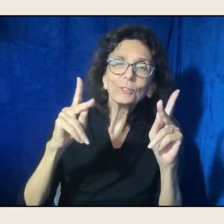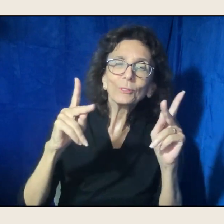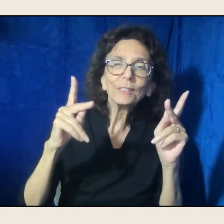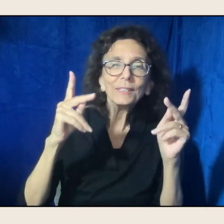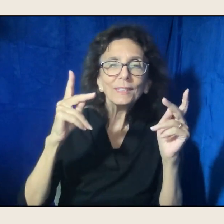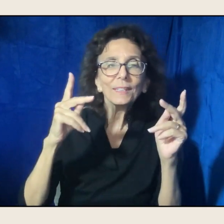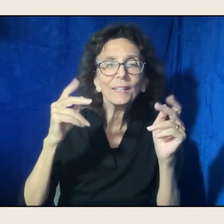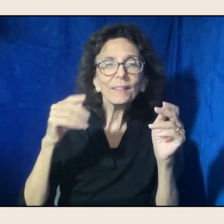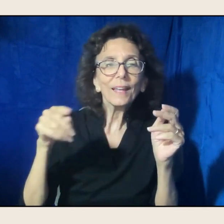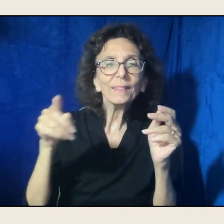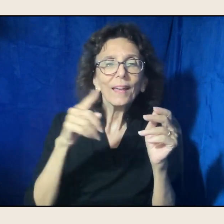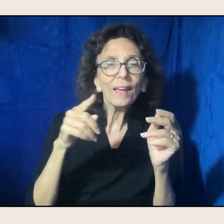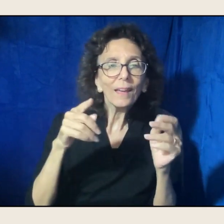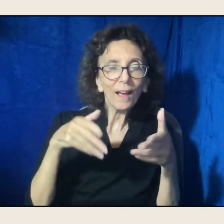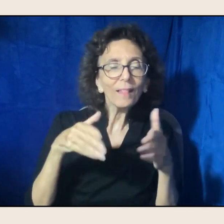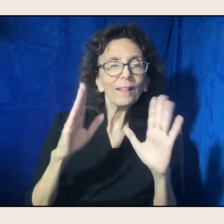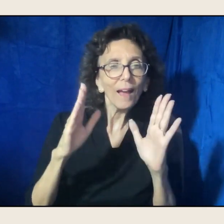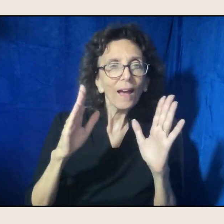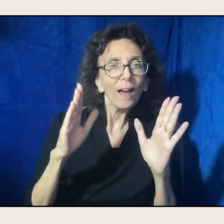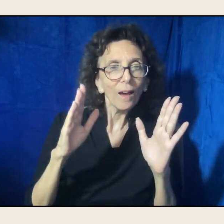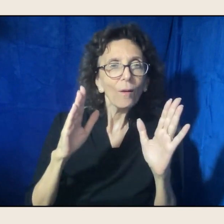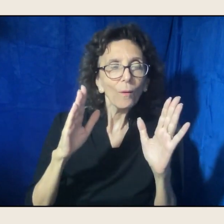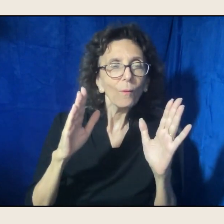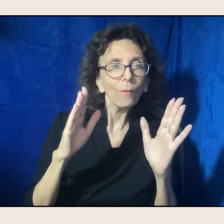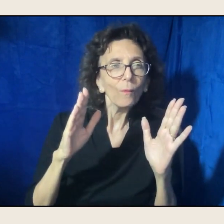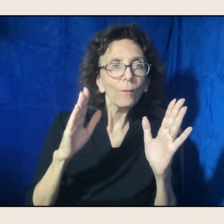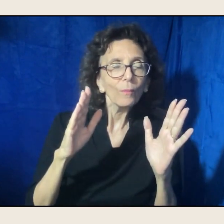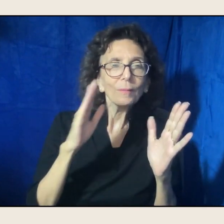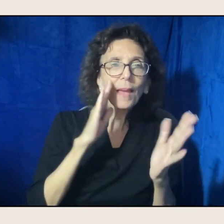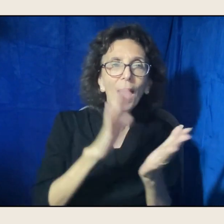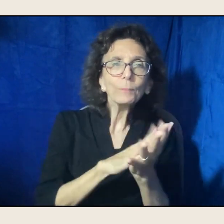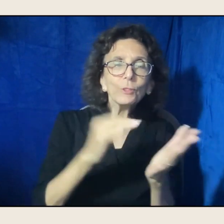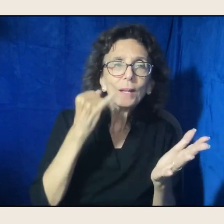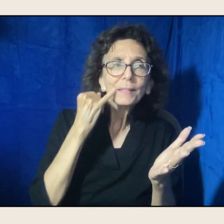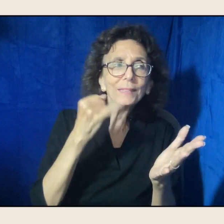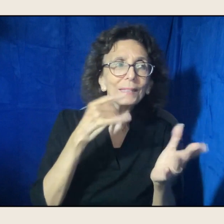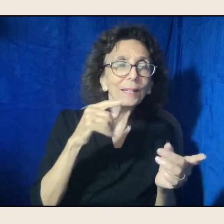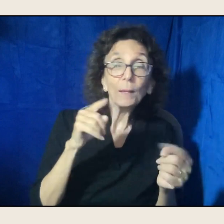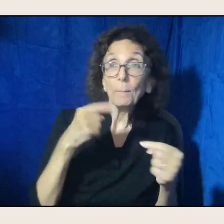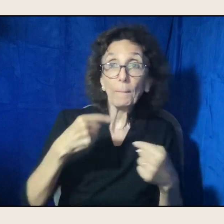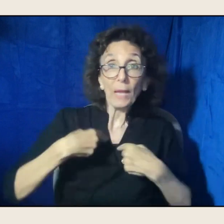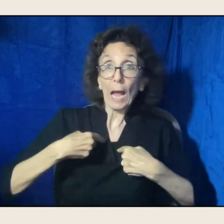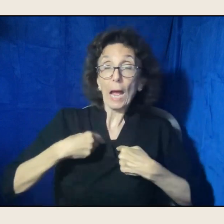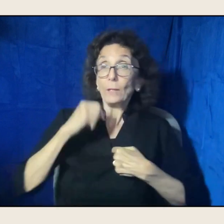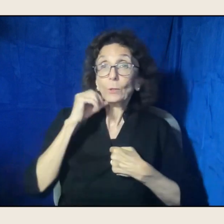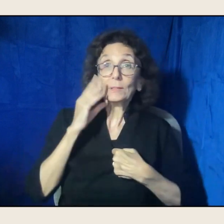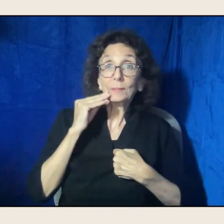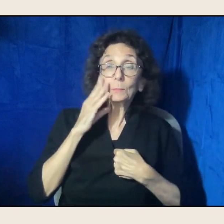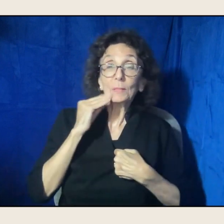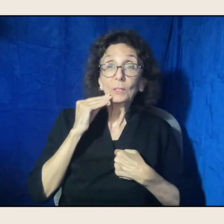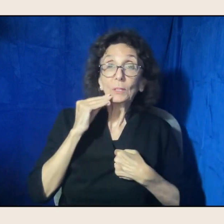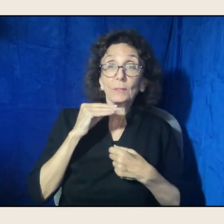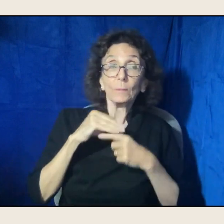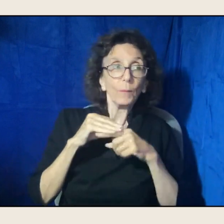of danger and threat that you might not experience yourself to enter your life, and make it a challenge